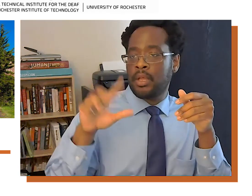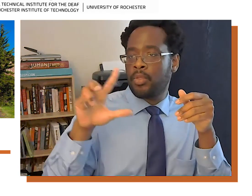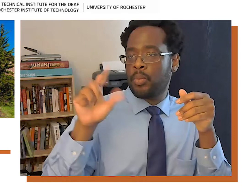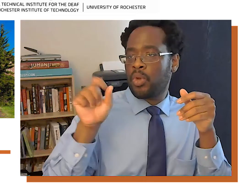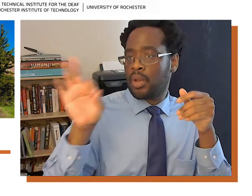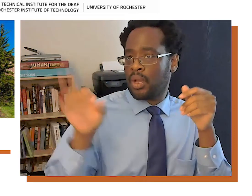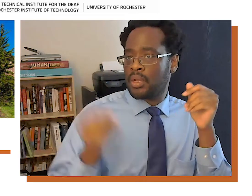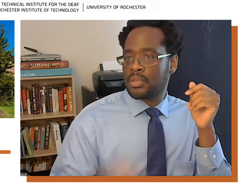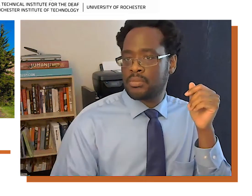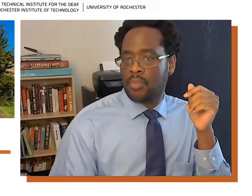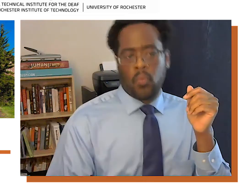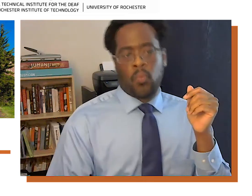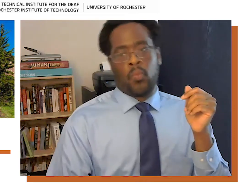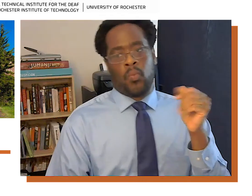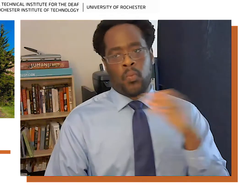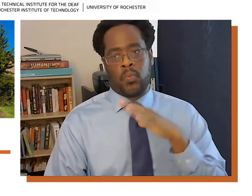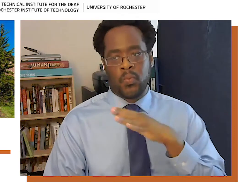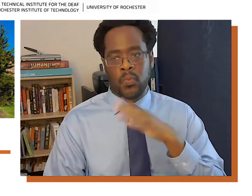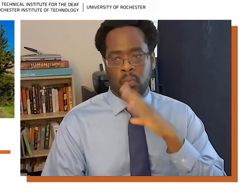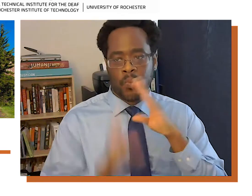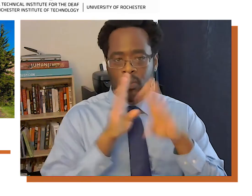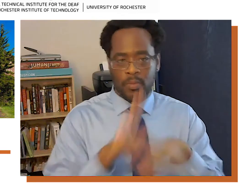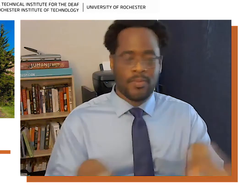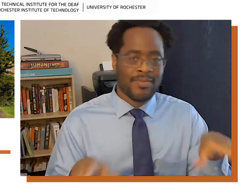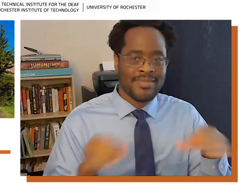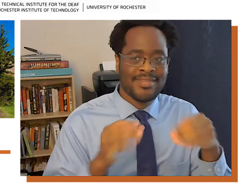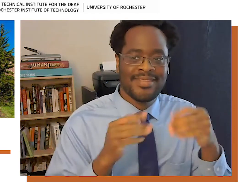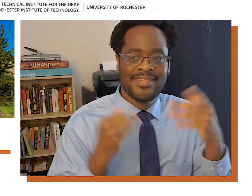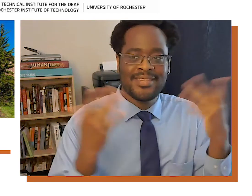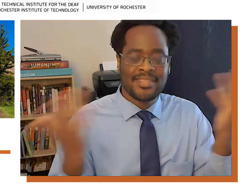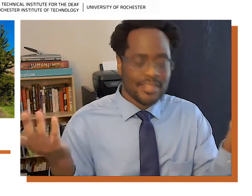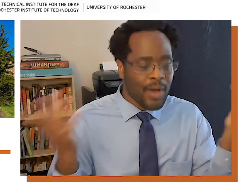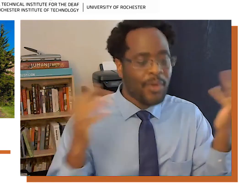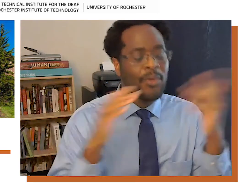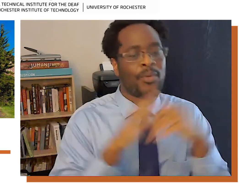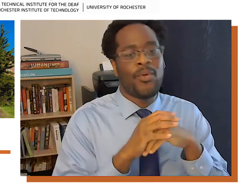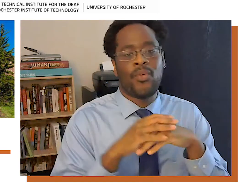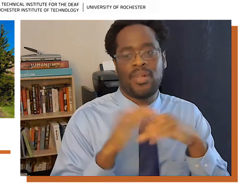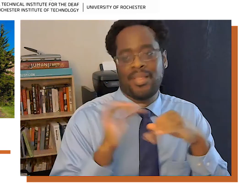and in my first semester, I got a 3.9, and my VR counselor was quiet after that...